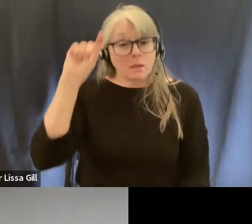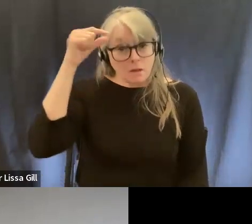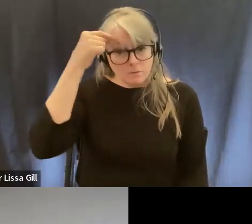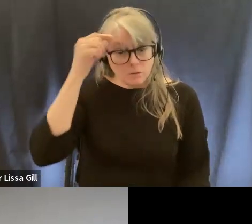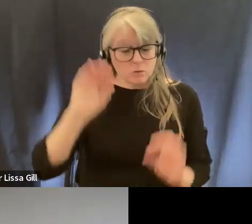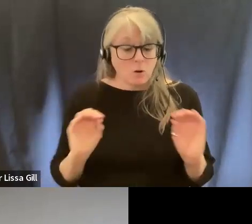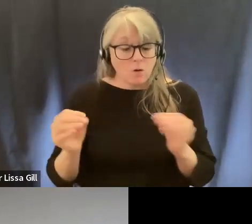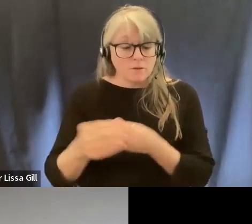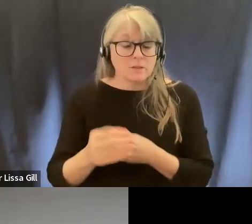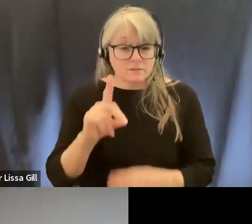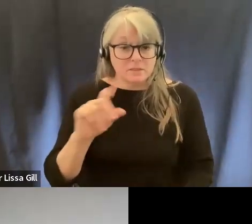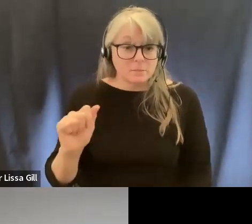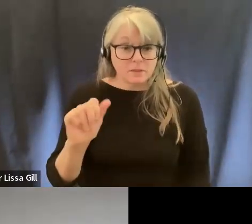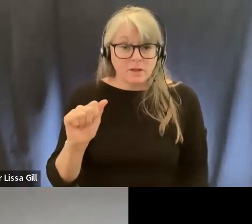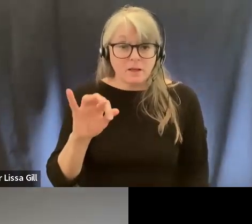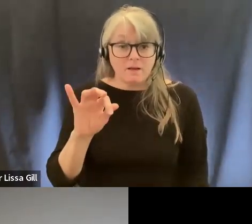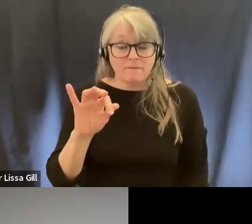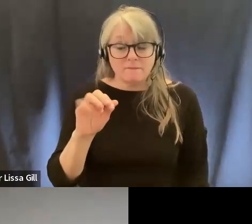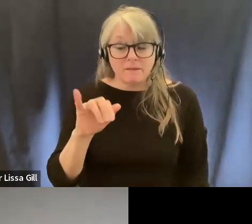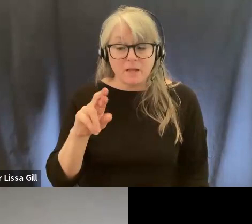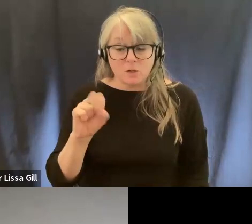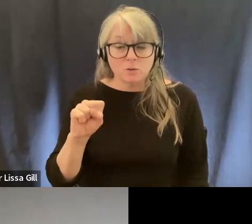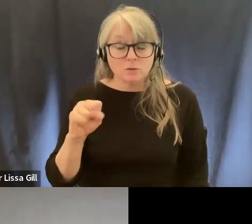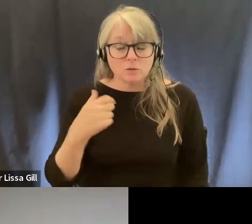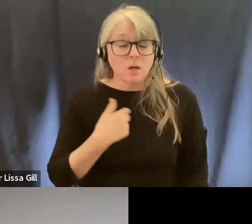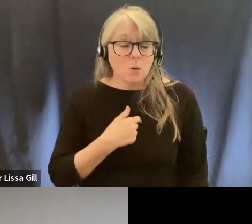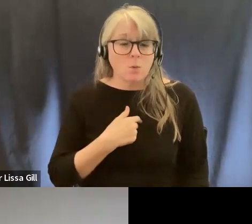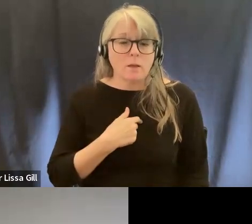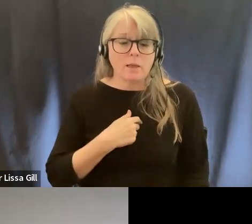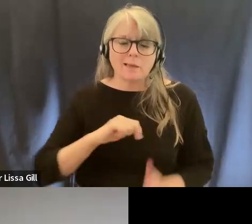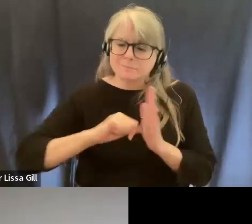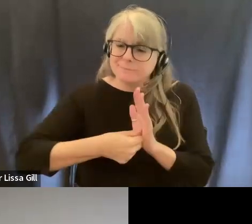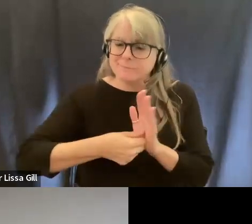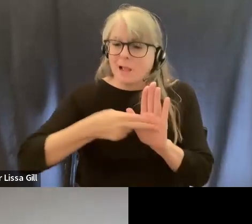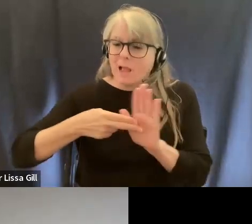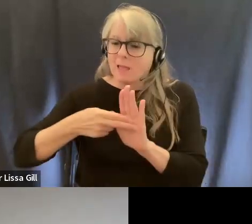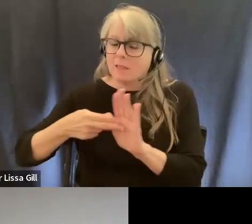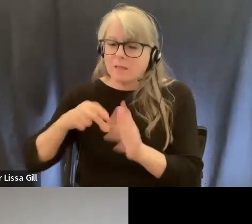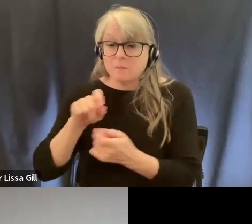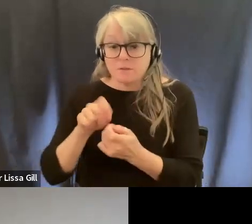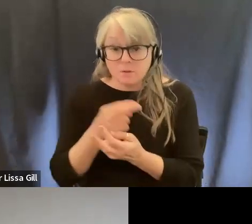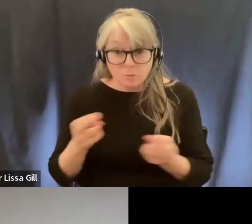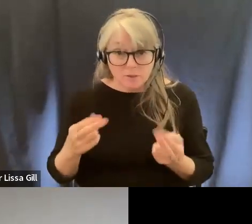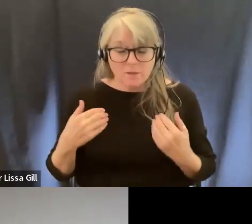And we do often in them highlight like specific resources. We have a book of them month. And then of course there's like contact information.